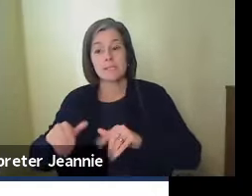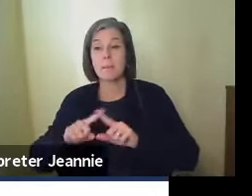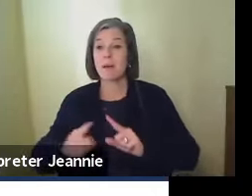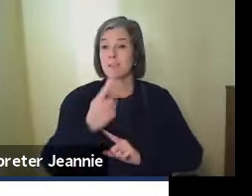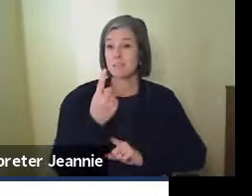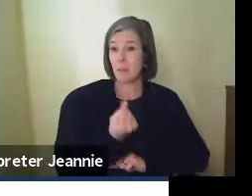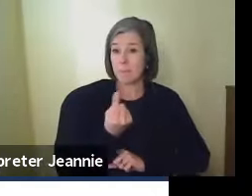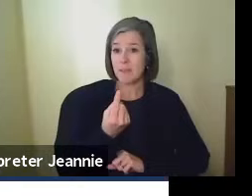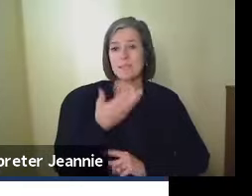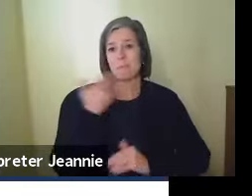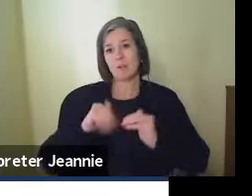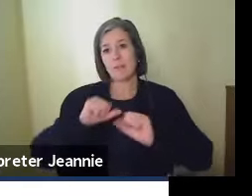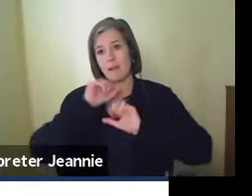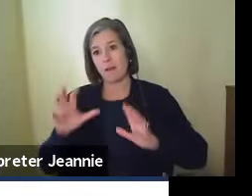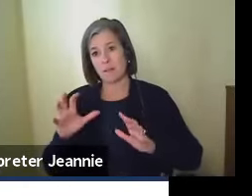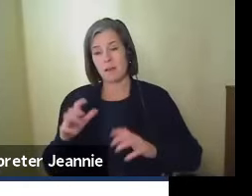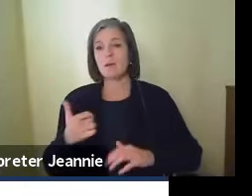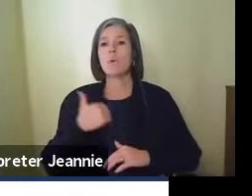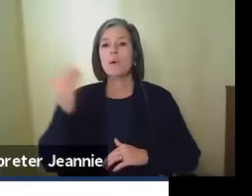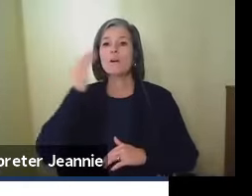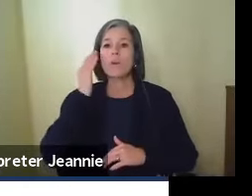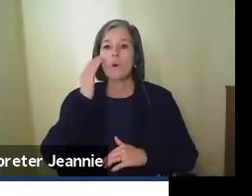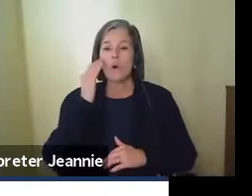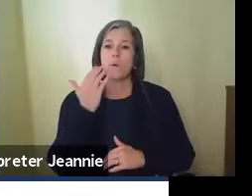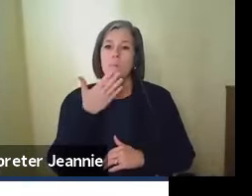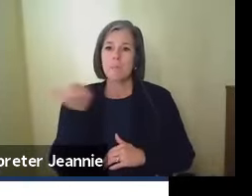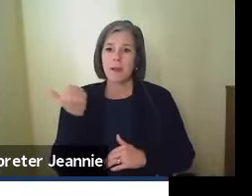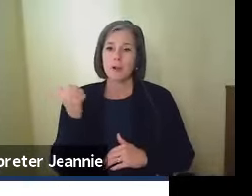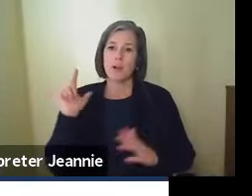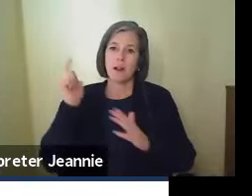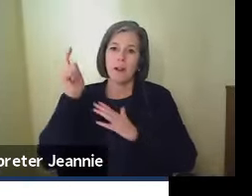and we will know more over time about how protective these vaccines